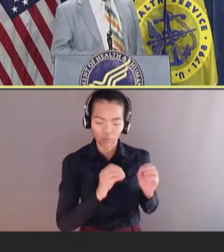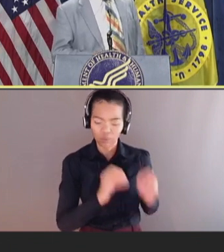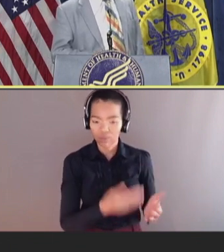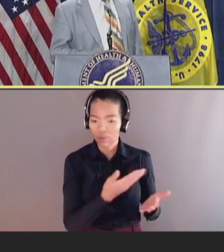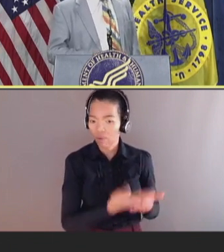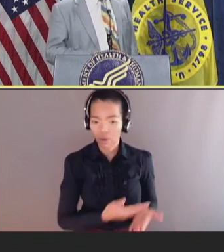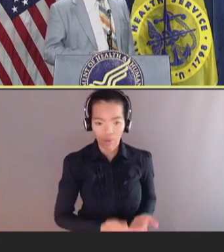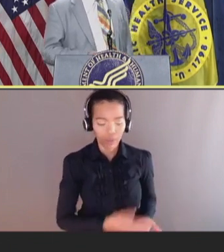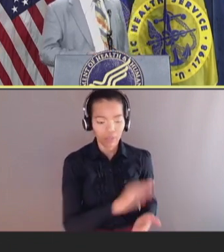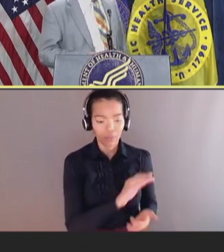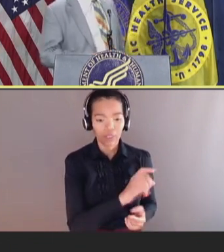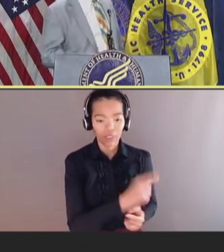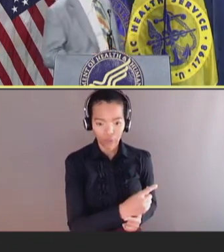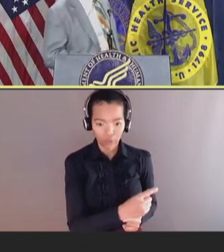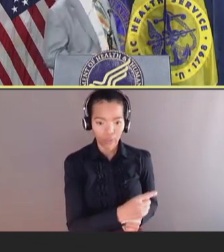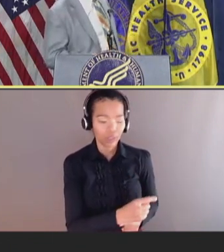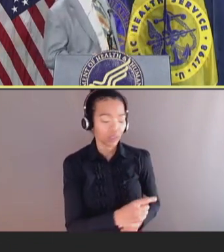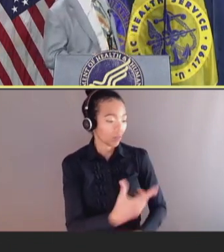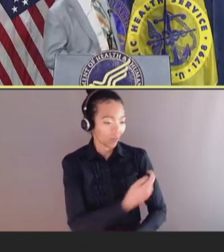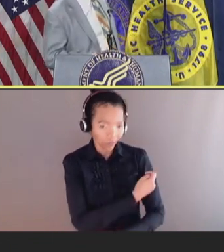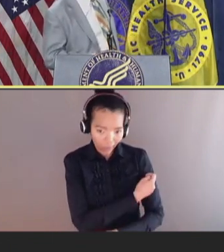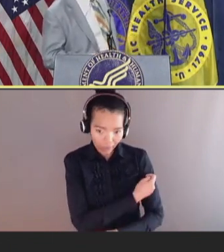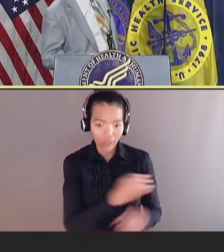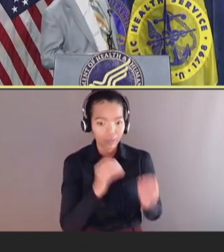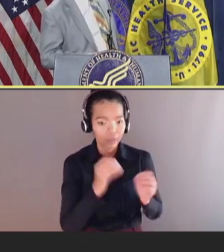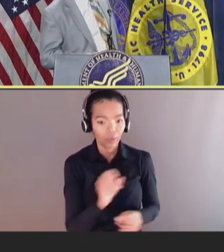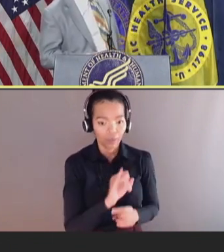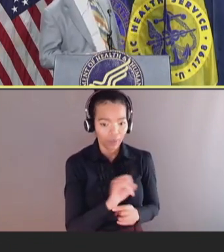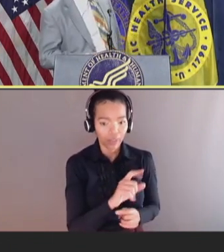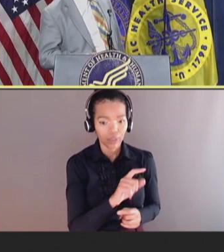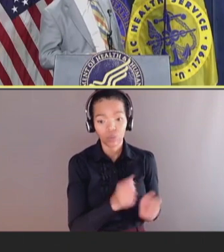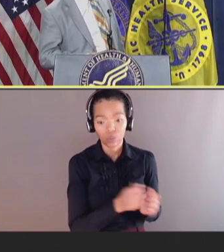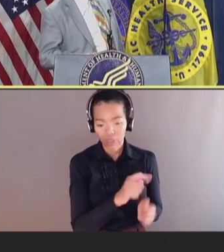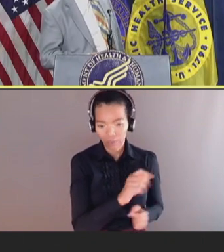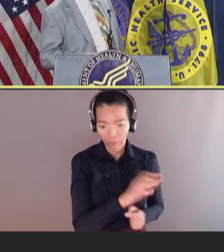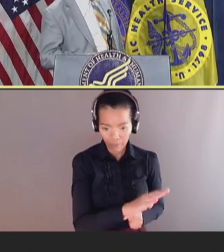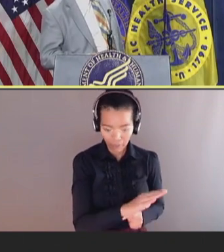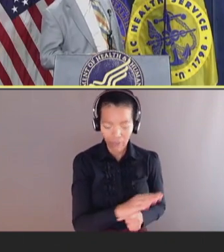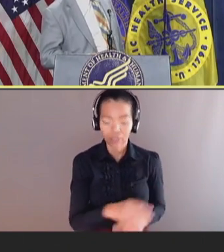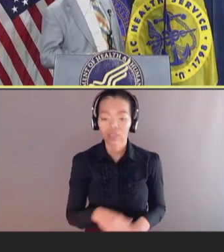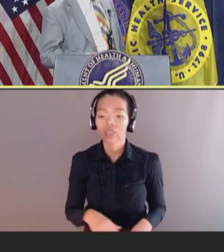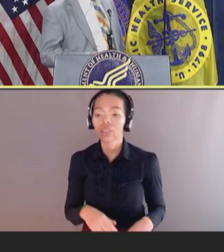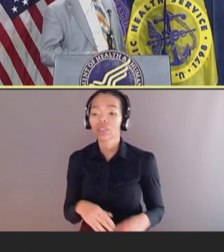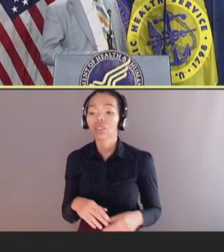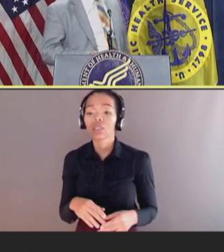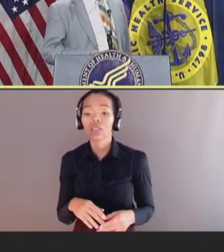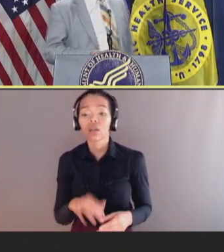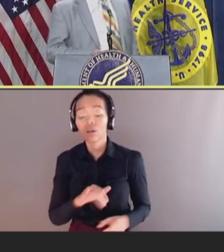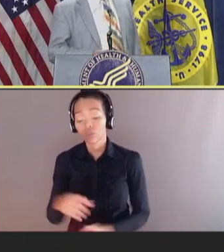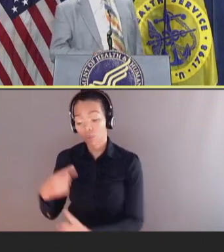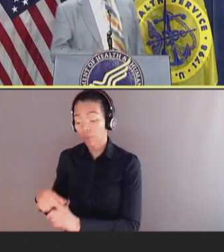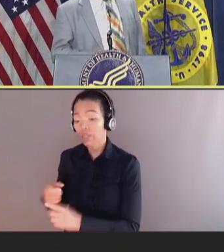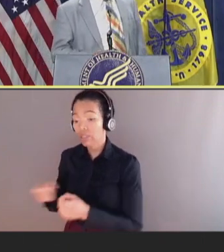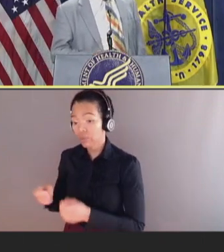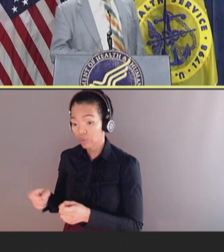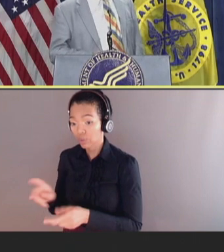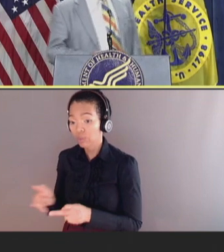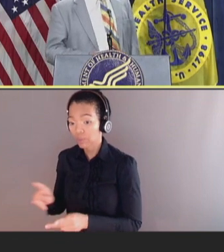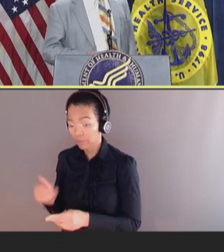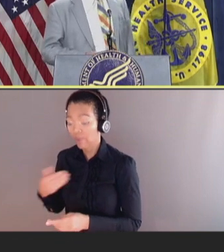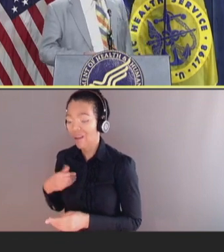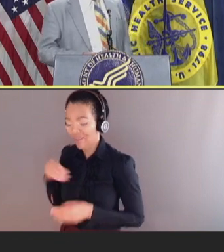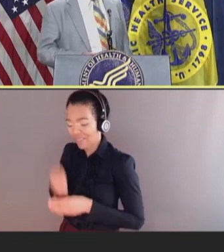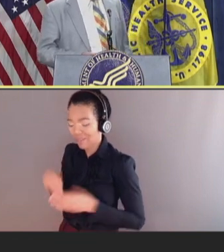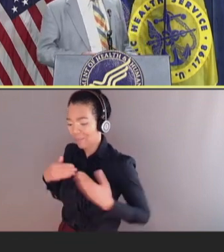vaccination, or infection with TB in the past, and positive controls people with latent TB infection.